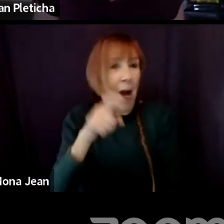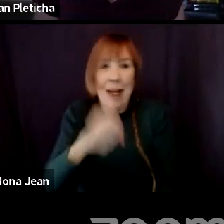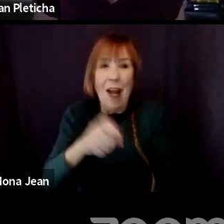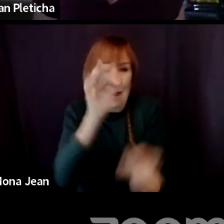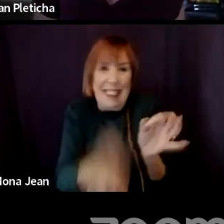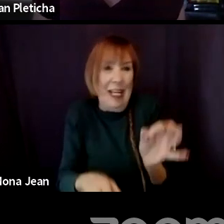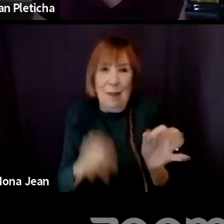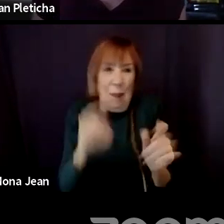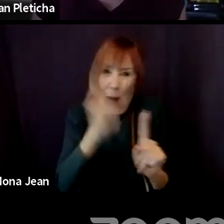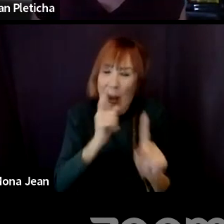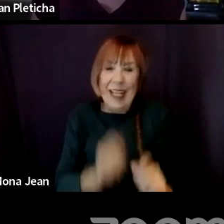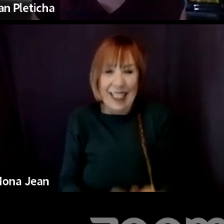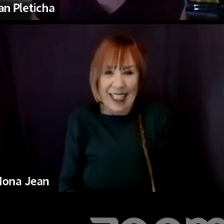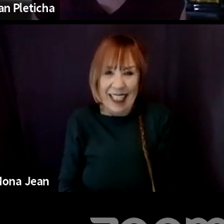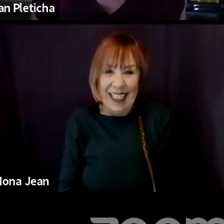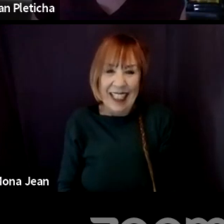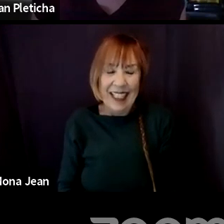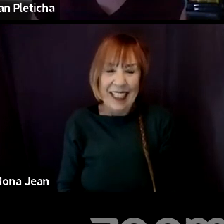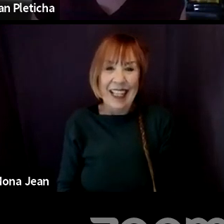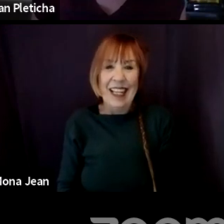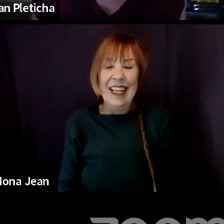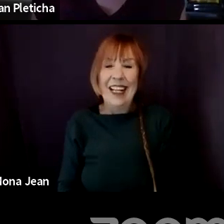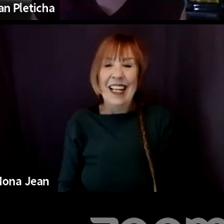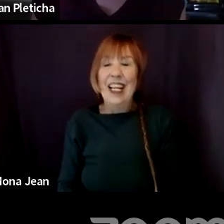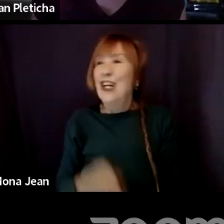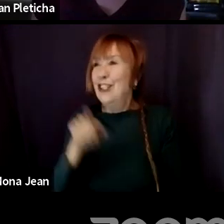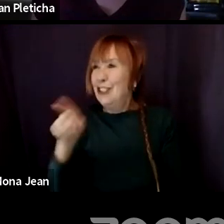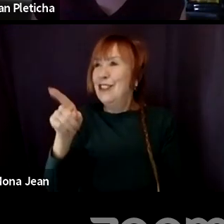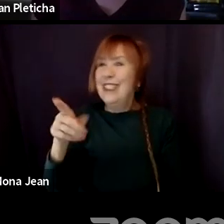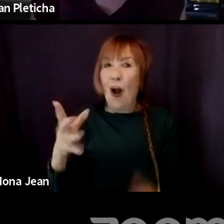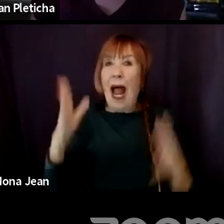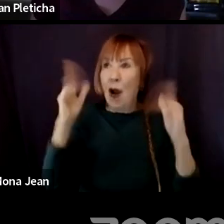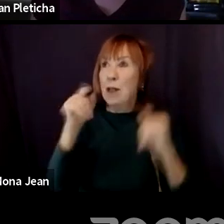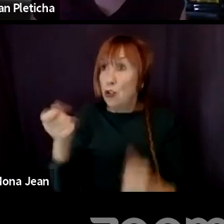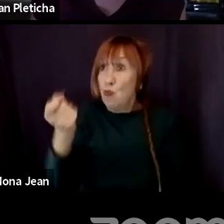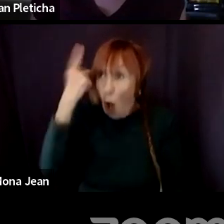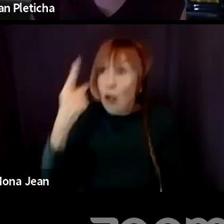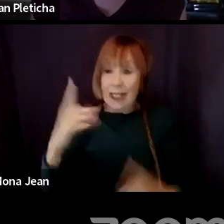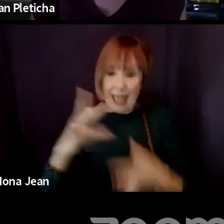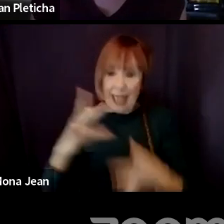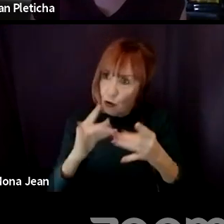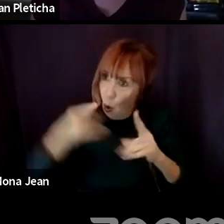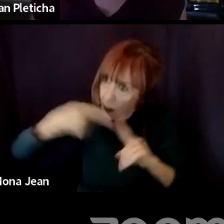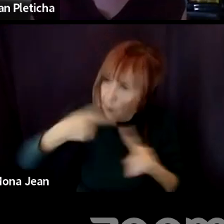a story should be simple, you should totally get the story. So, I'm really looking at, did you get it?